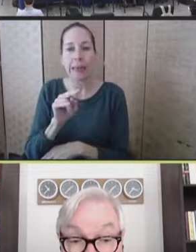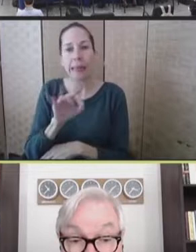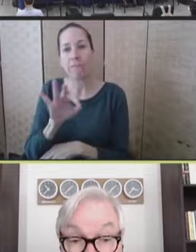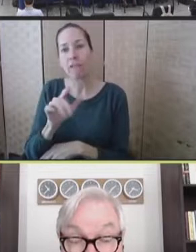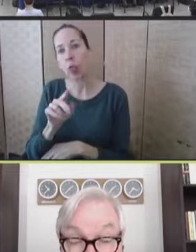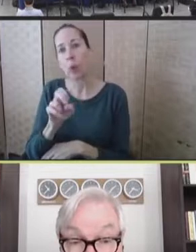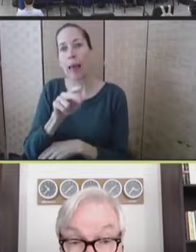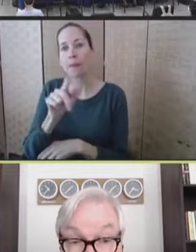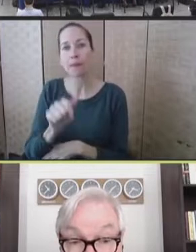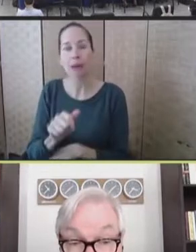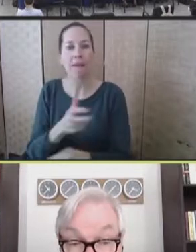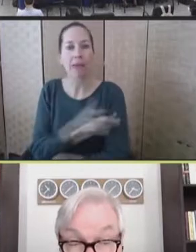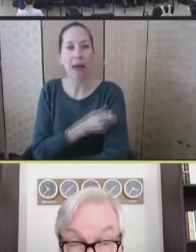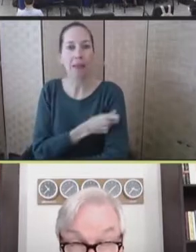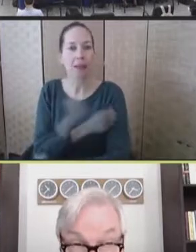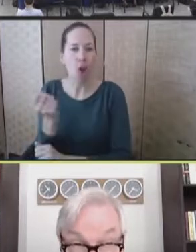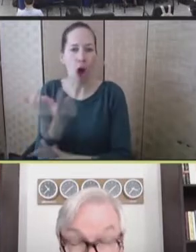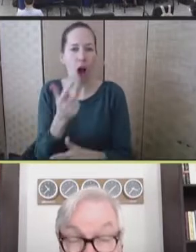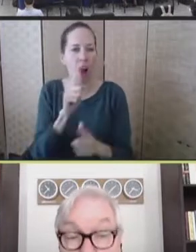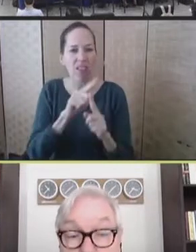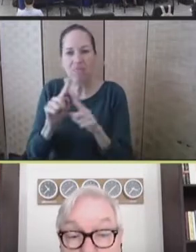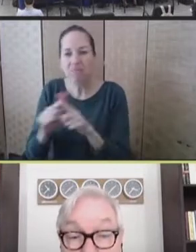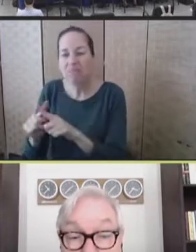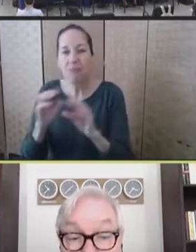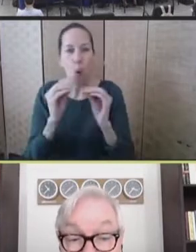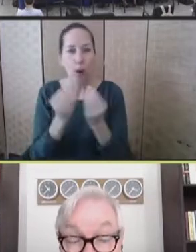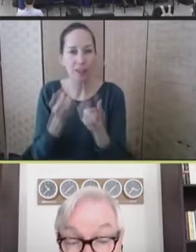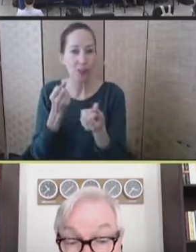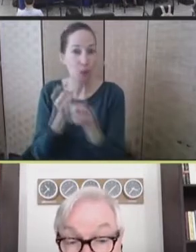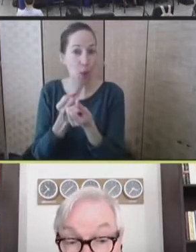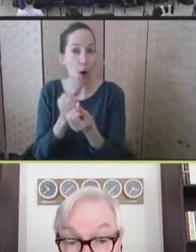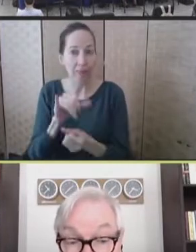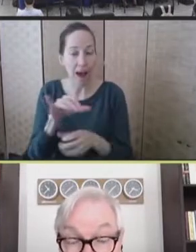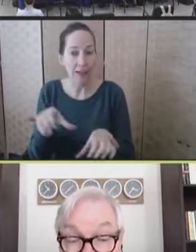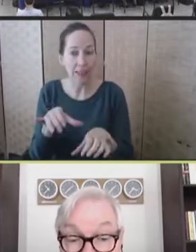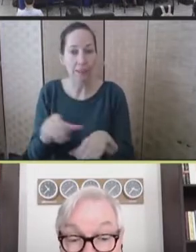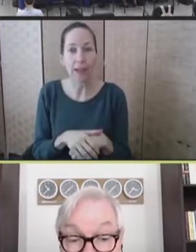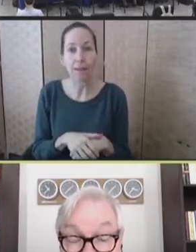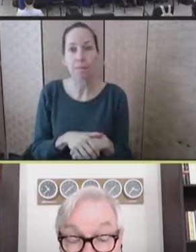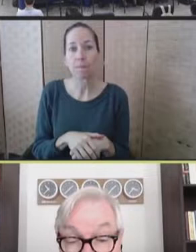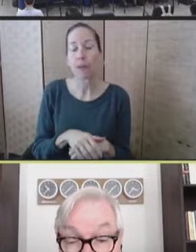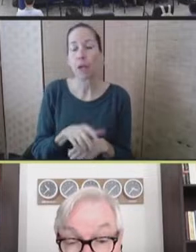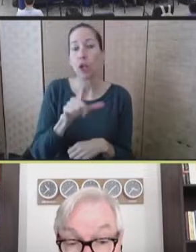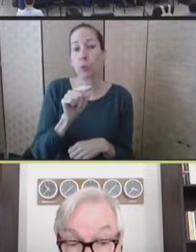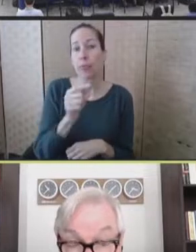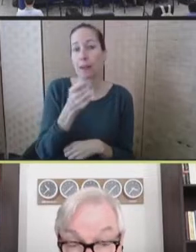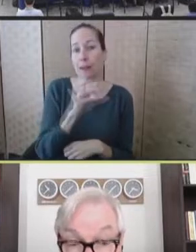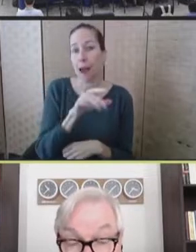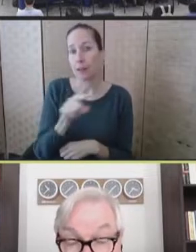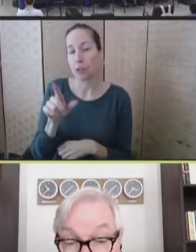And during the period from 2019 and 2021, we had numerous meetings.